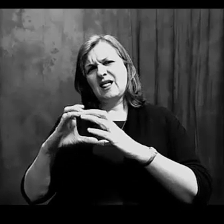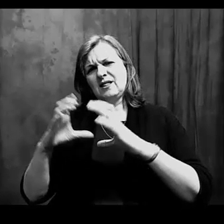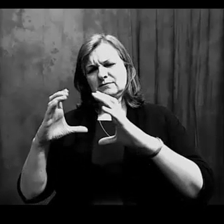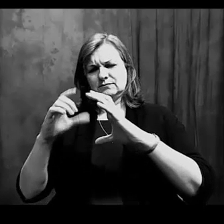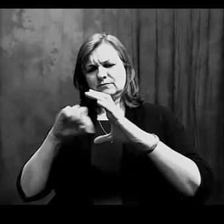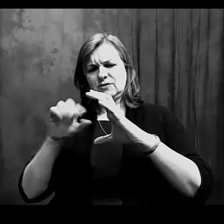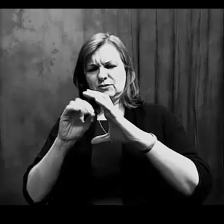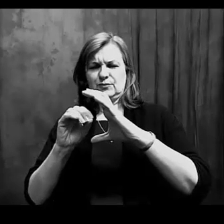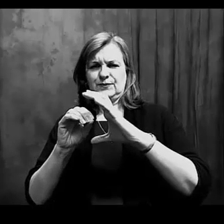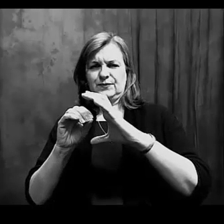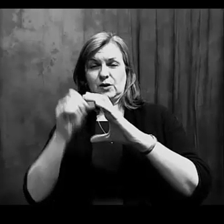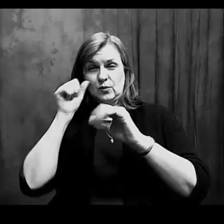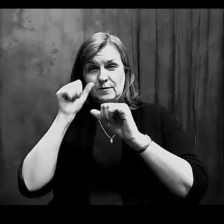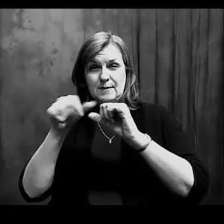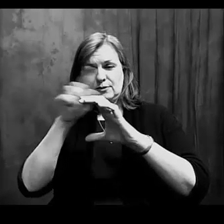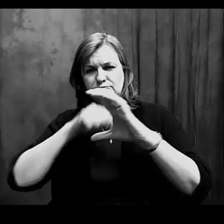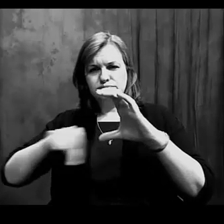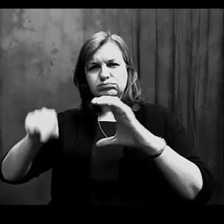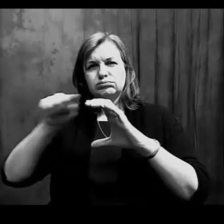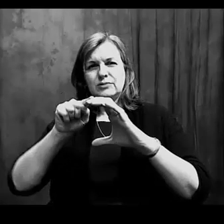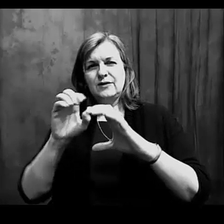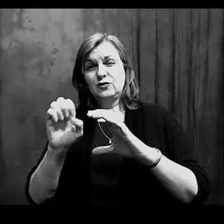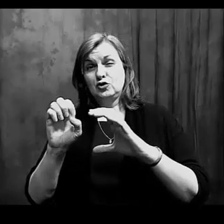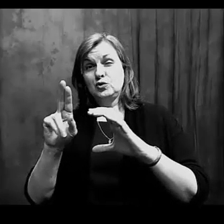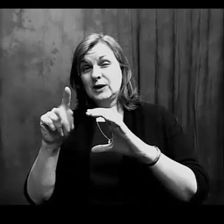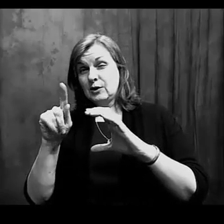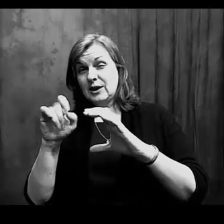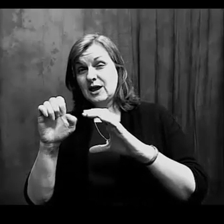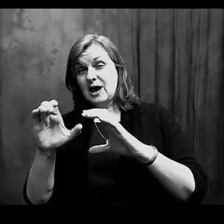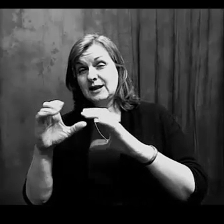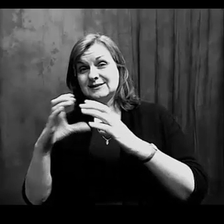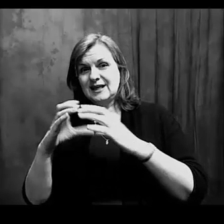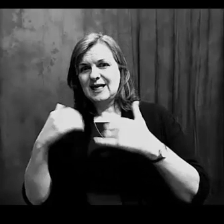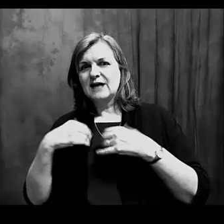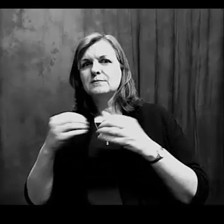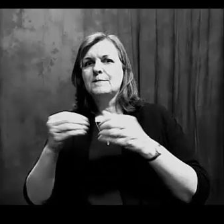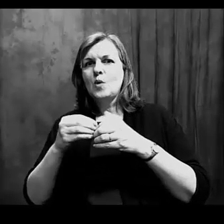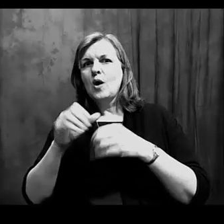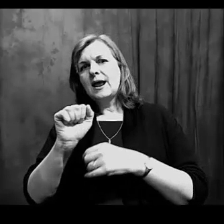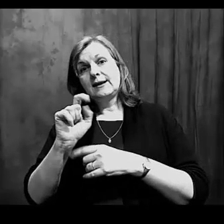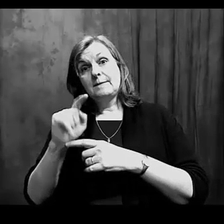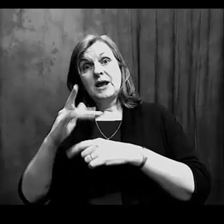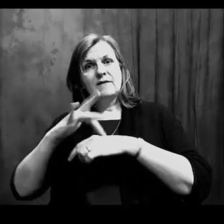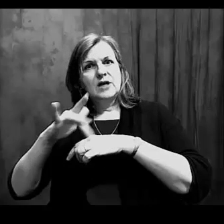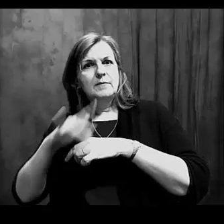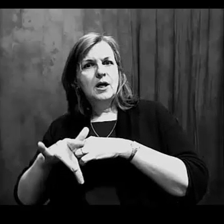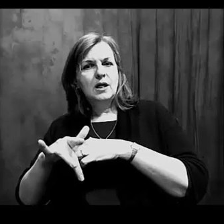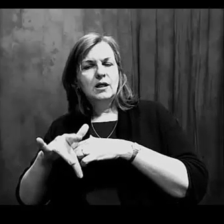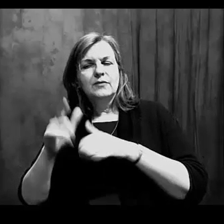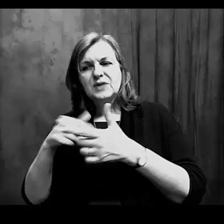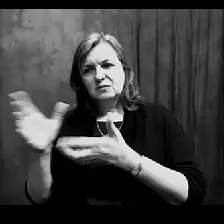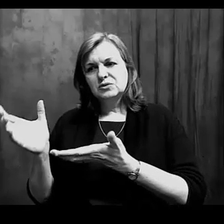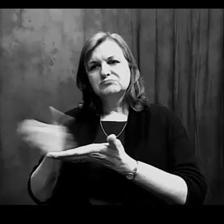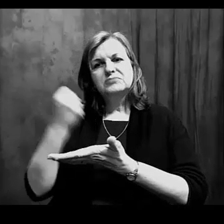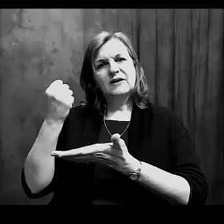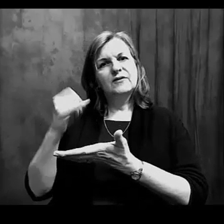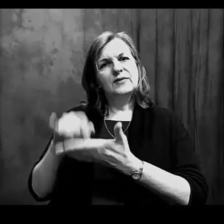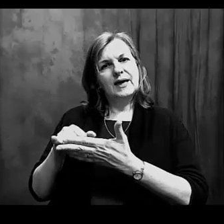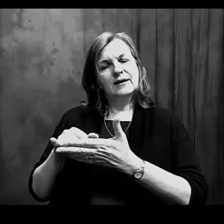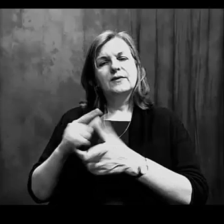You have to keep in mind that that eukaryotic cell now has a higher ATP level associated with it -- it's going to use ATP